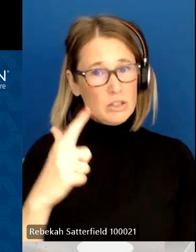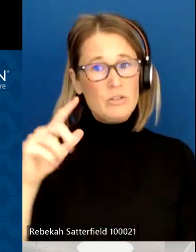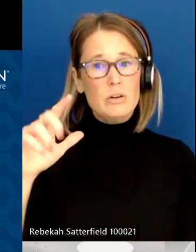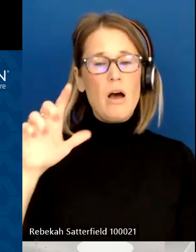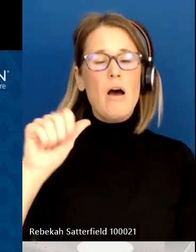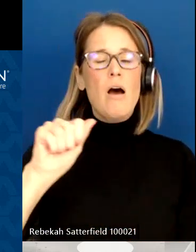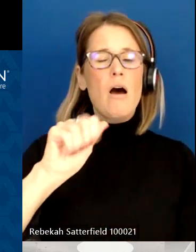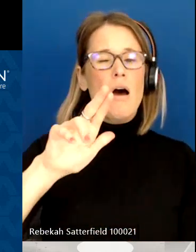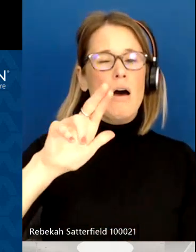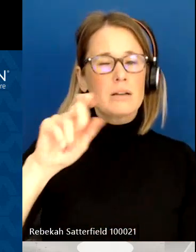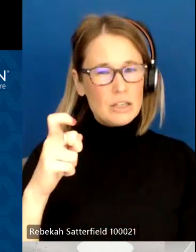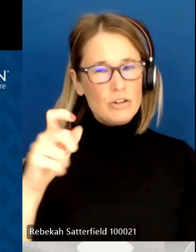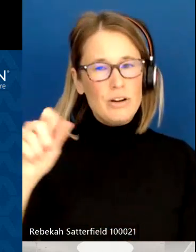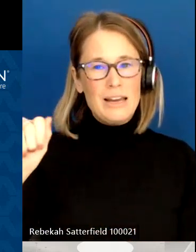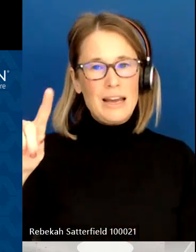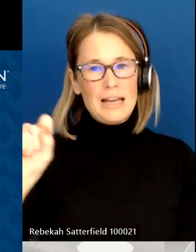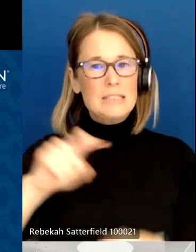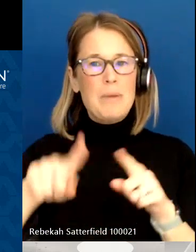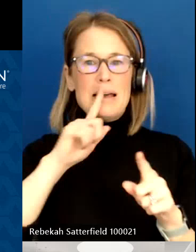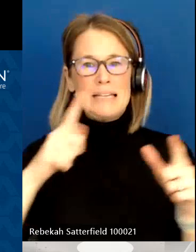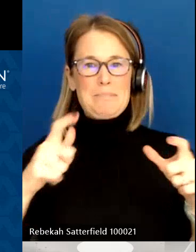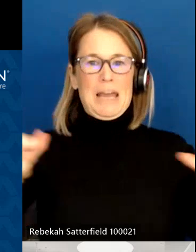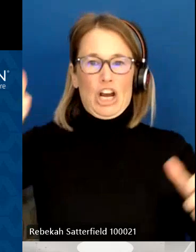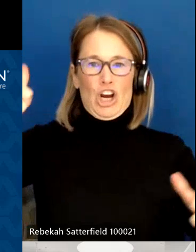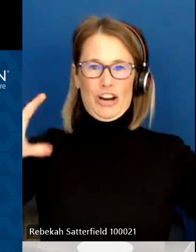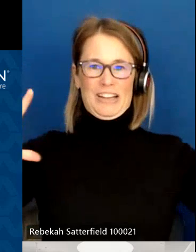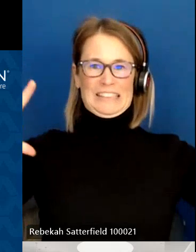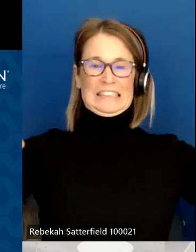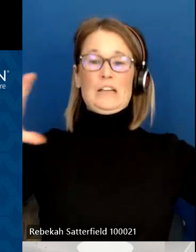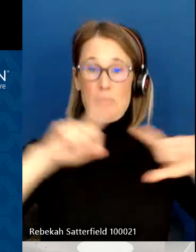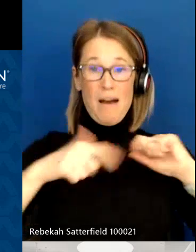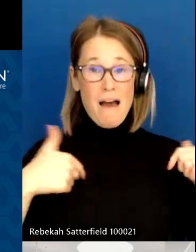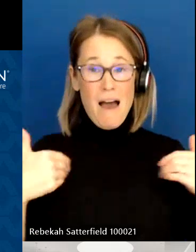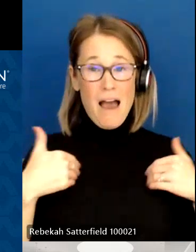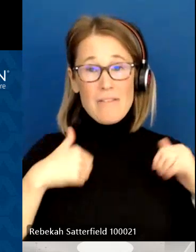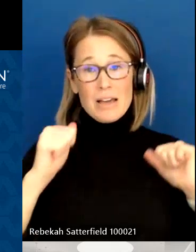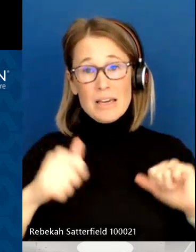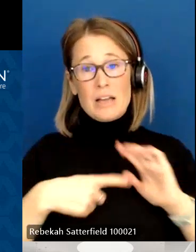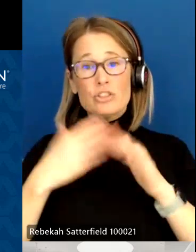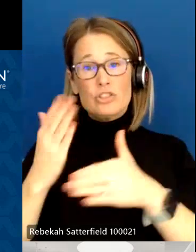just a little bit bigger um but yes I do have one I can share the graphic with uh with you